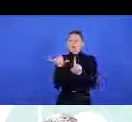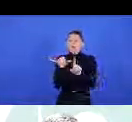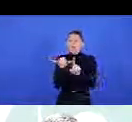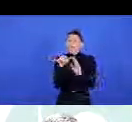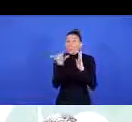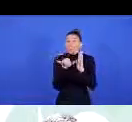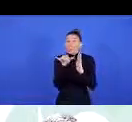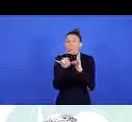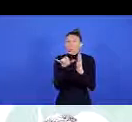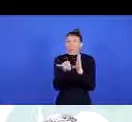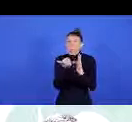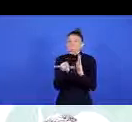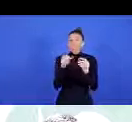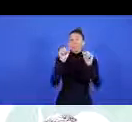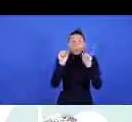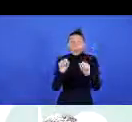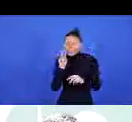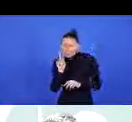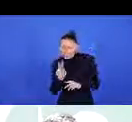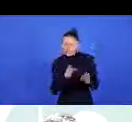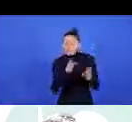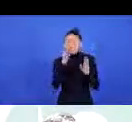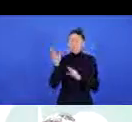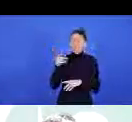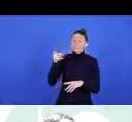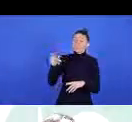manufacturer website, check on YouTube, there are a lot of videos